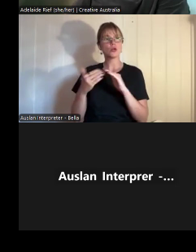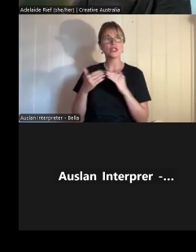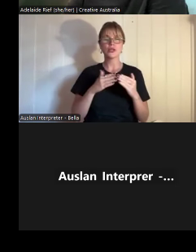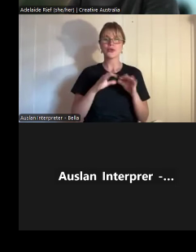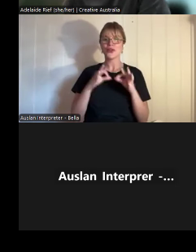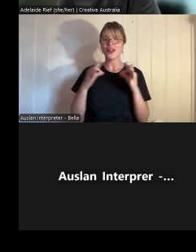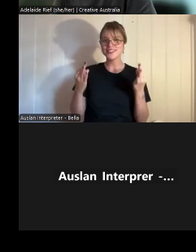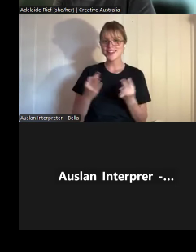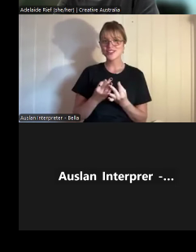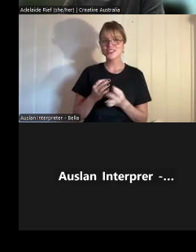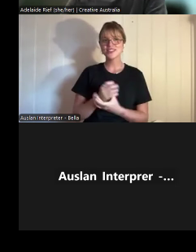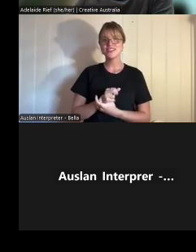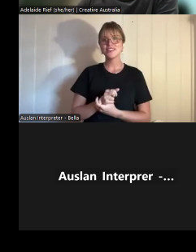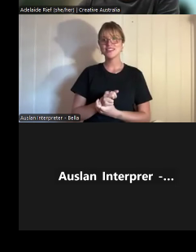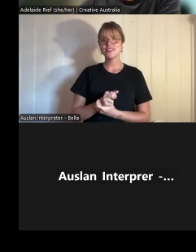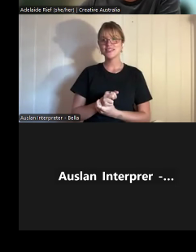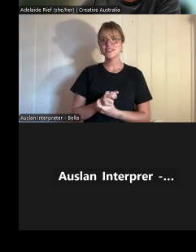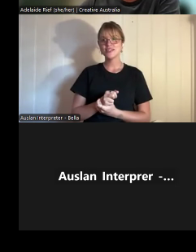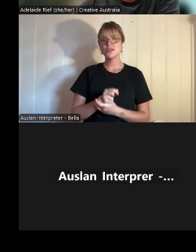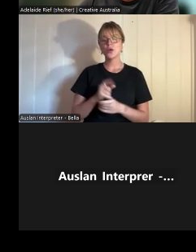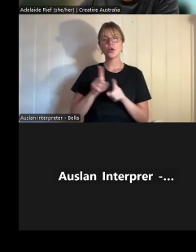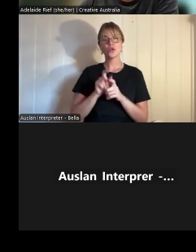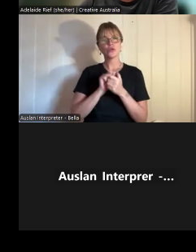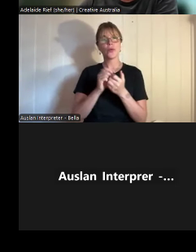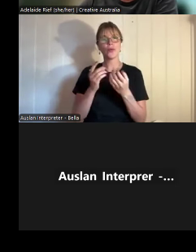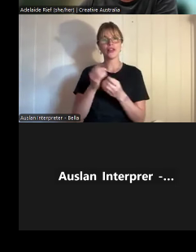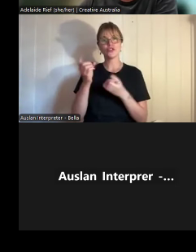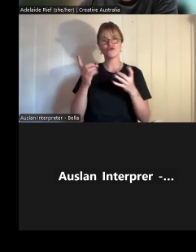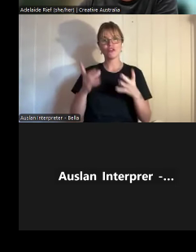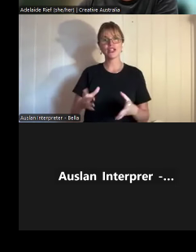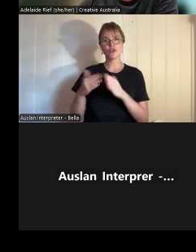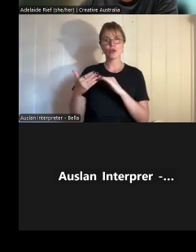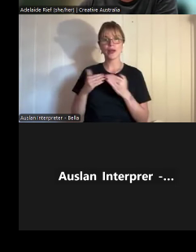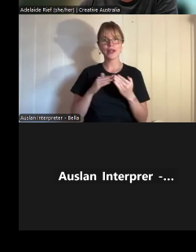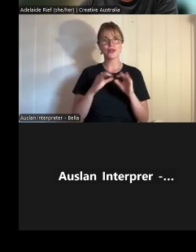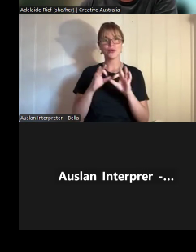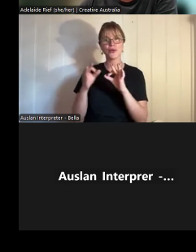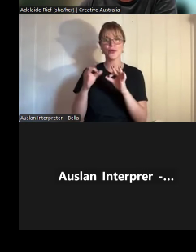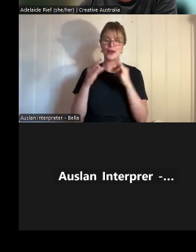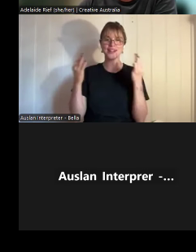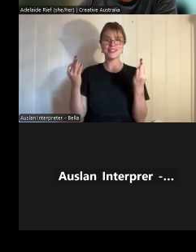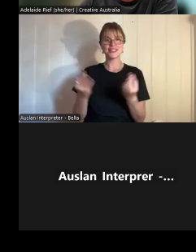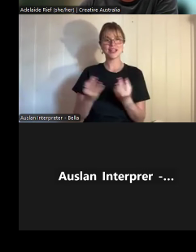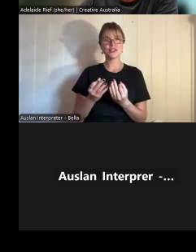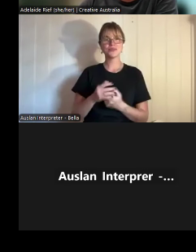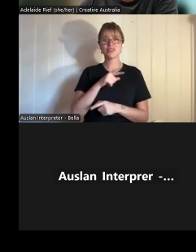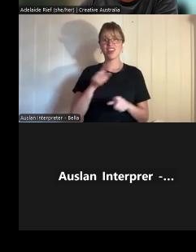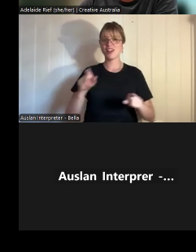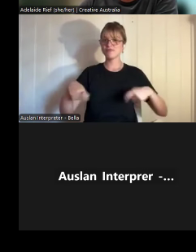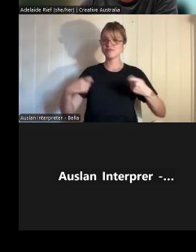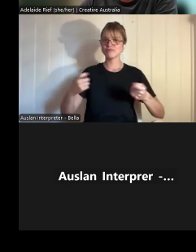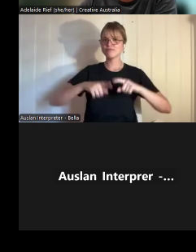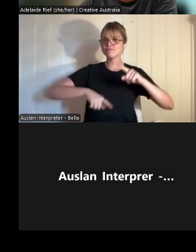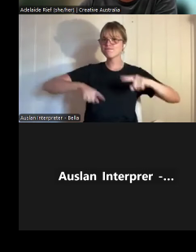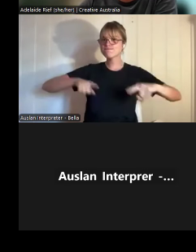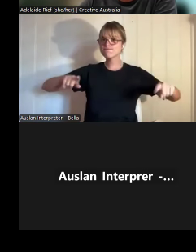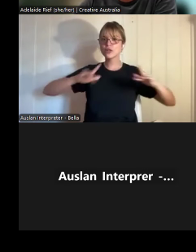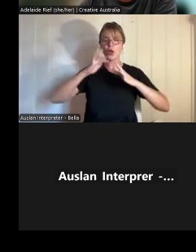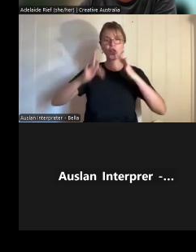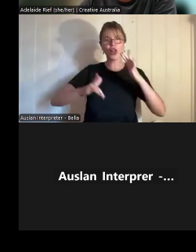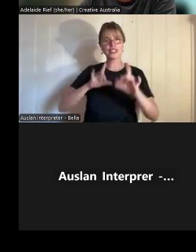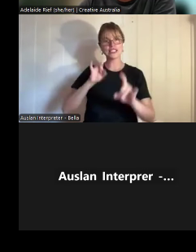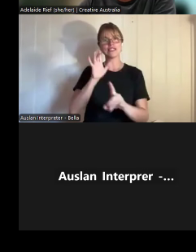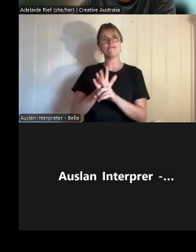and directors of community organisations, and they offer a range of online and self paced courses as